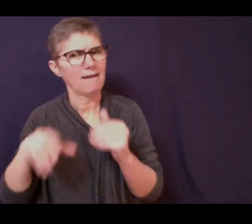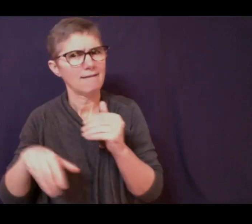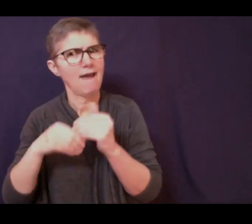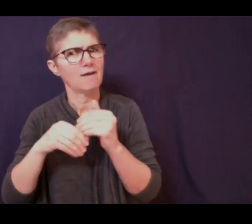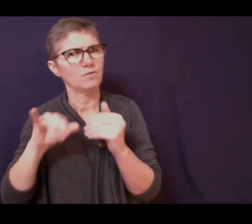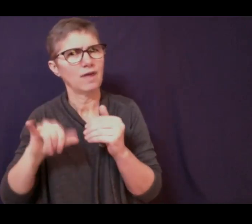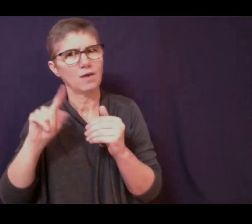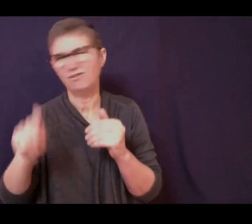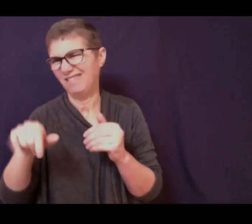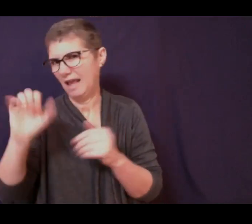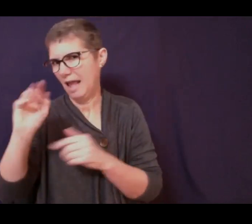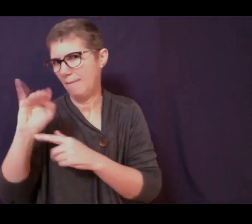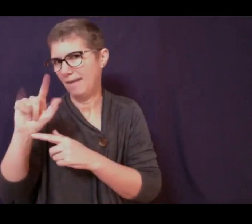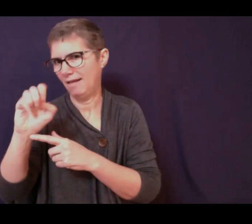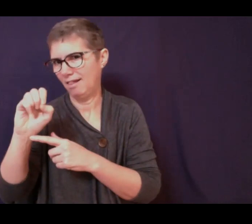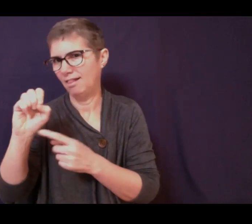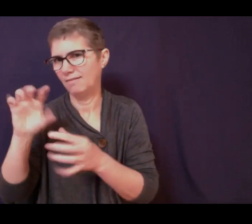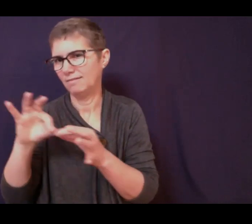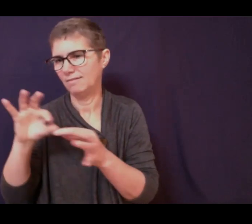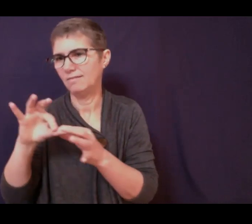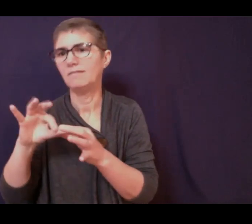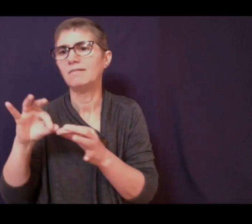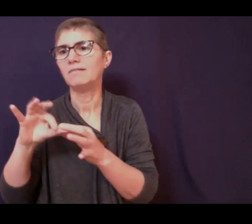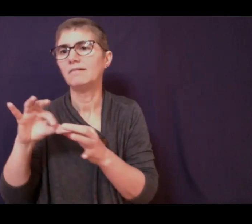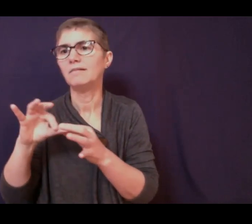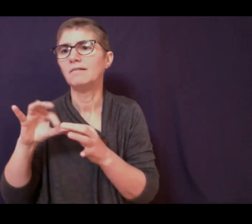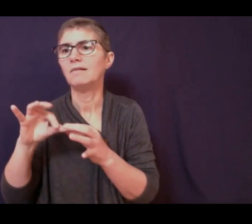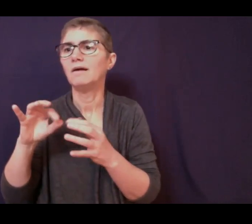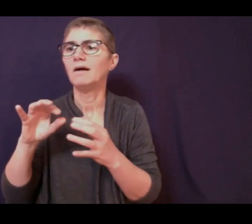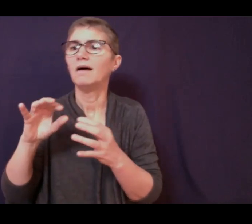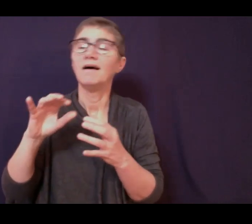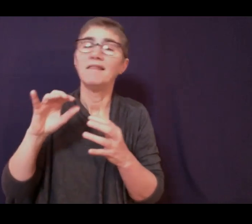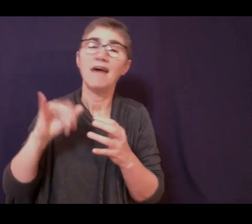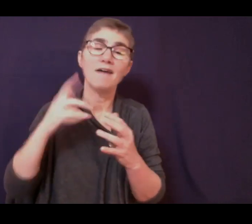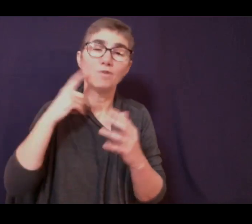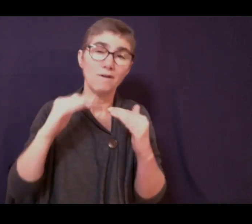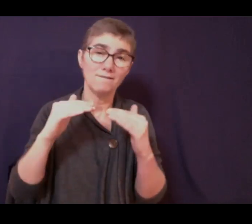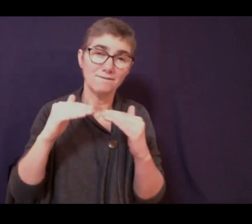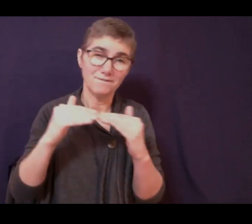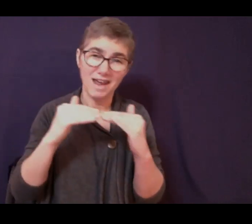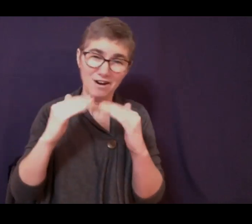housing context which is you know a different context obviously than the workplace there are